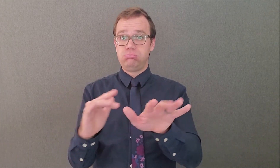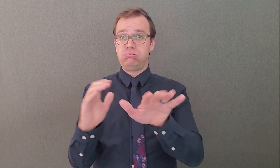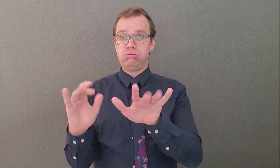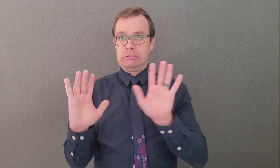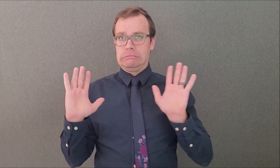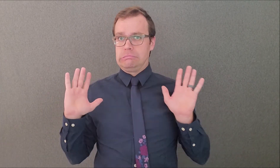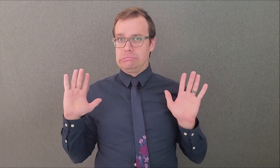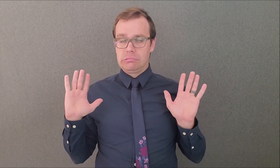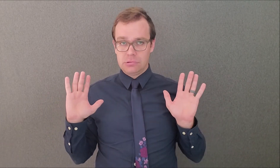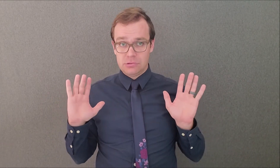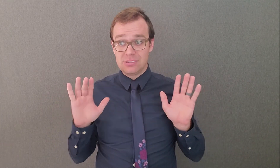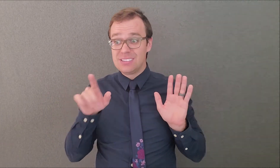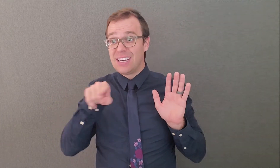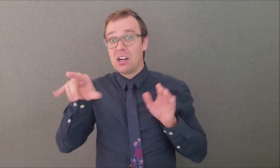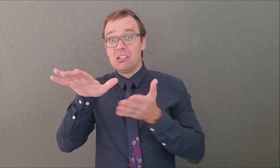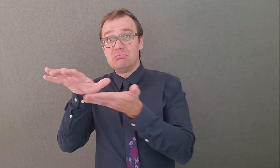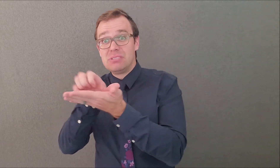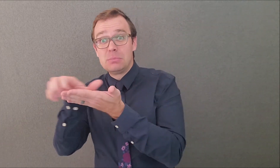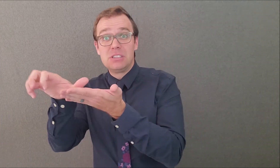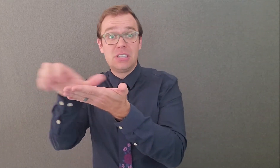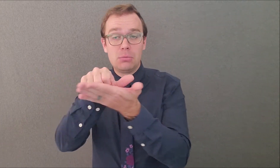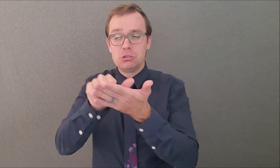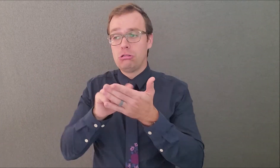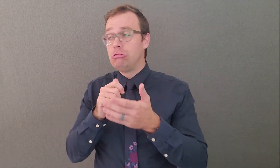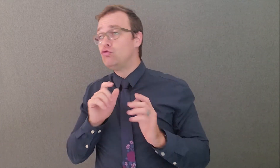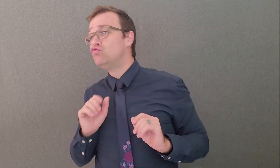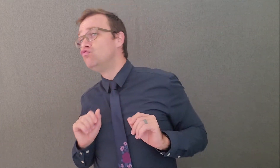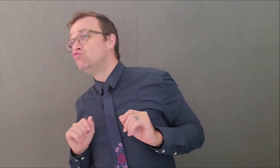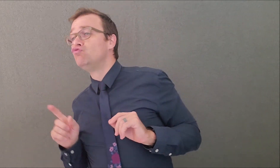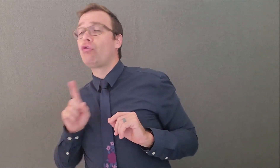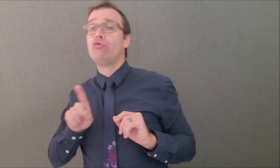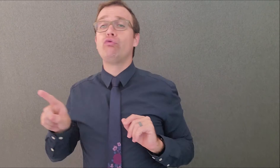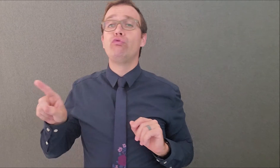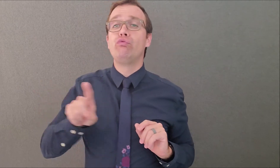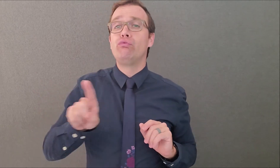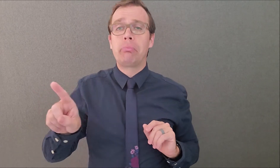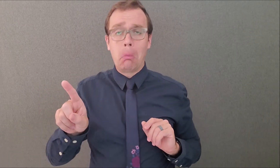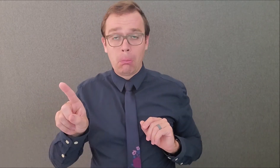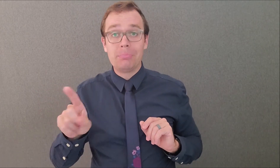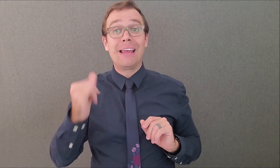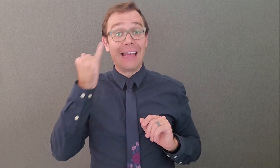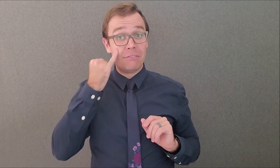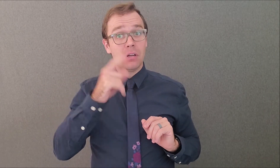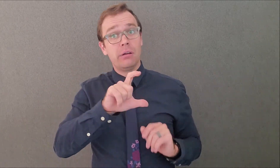Stay away from damaged areas unless your assistance has been specifically requested by police,